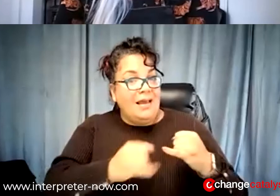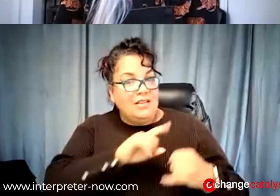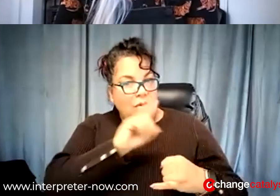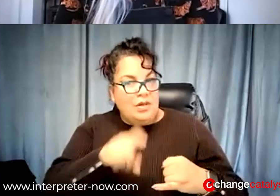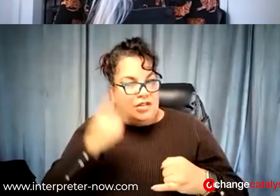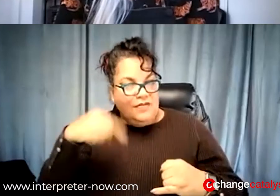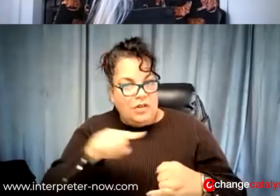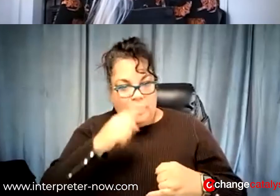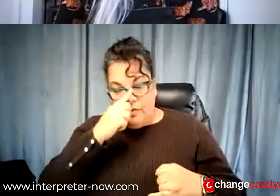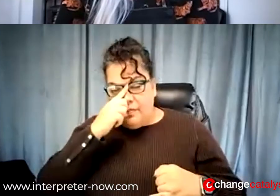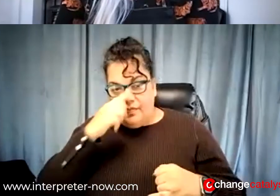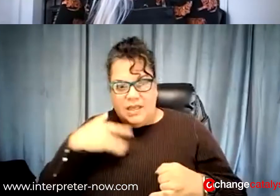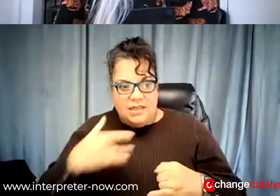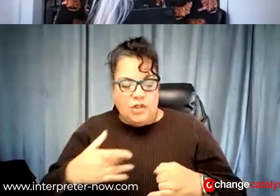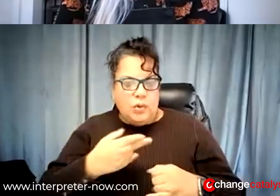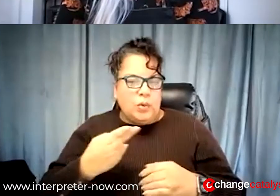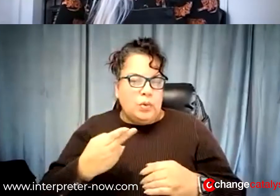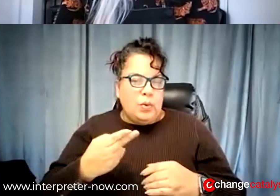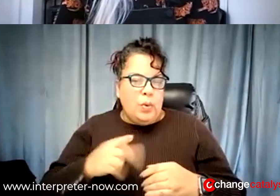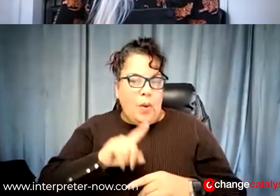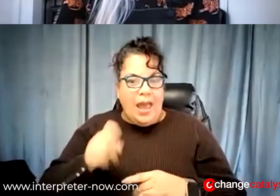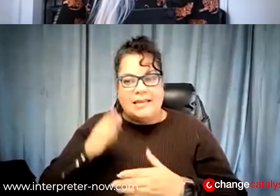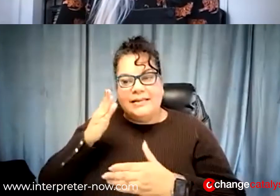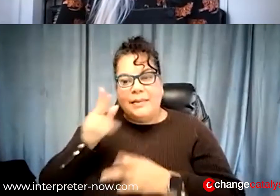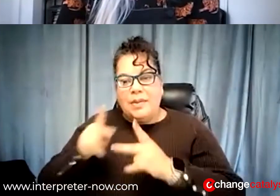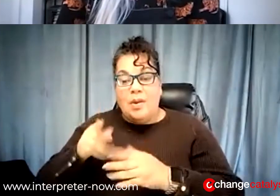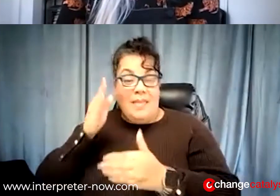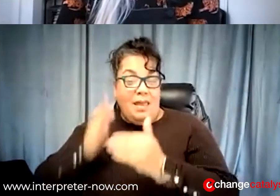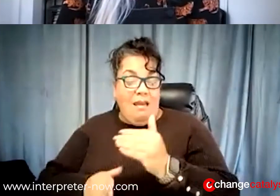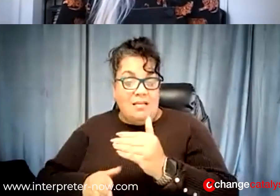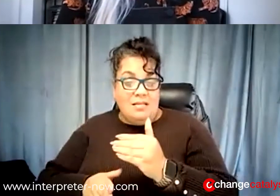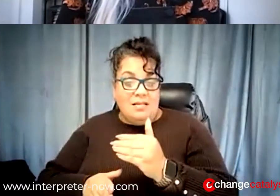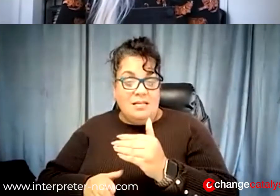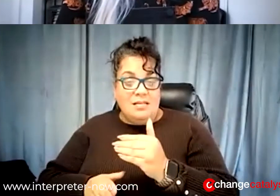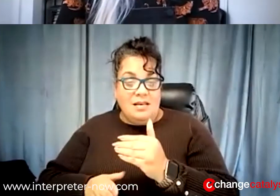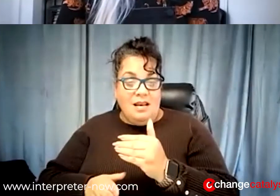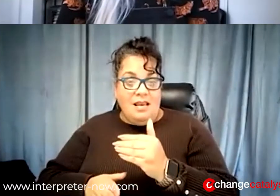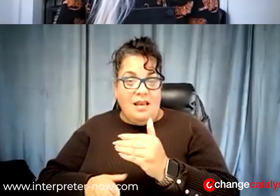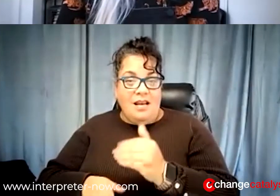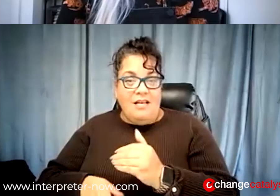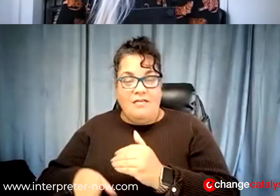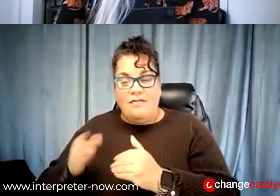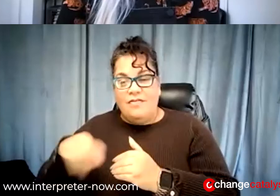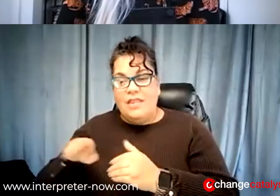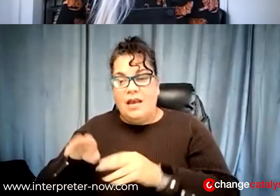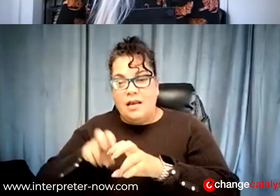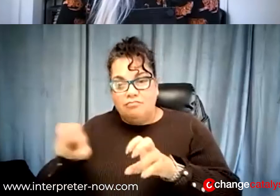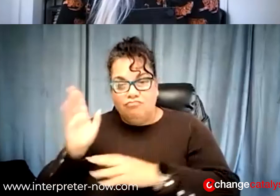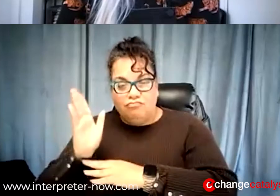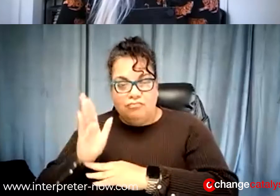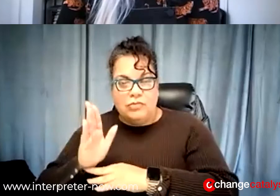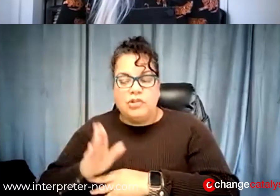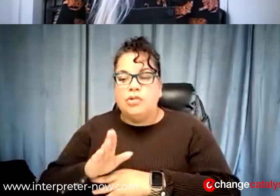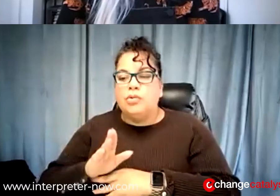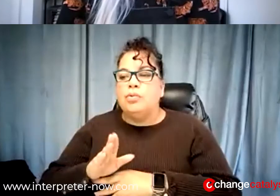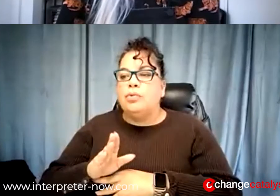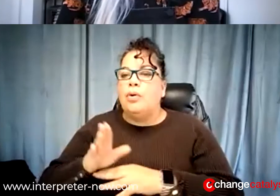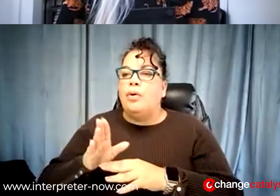Usually, I ask people at the end of the session to take one action, to make one action, whether